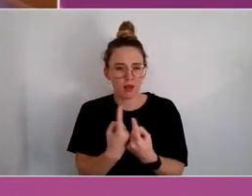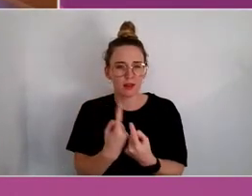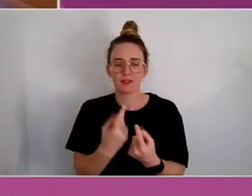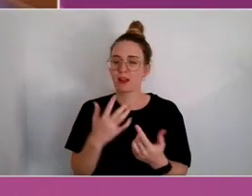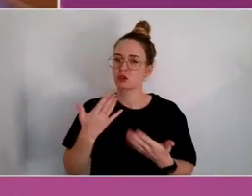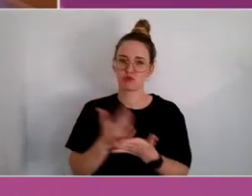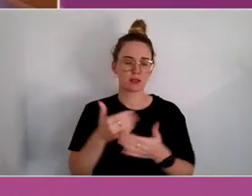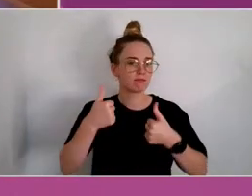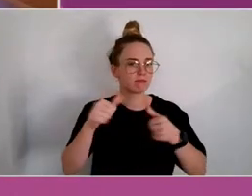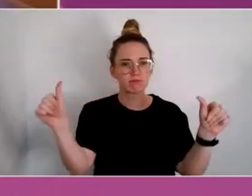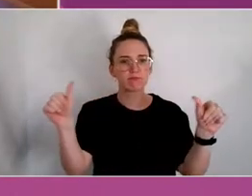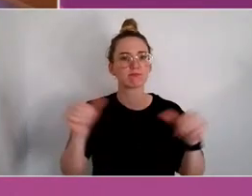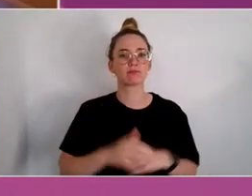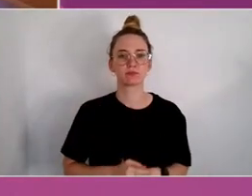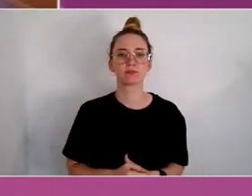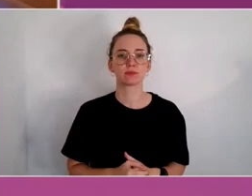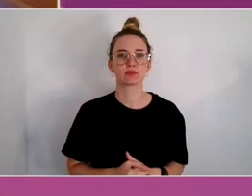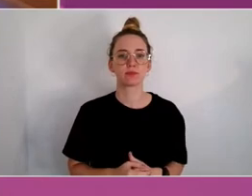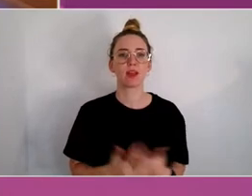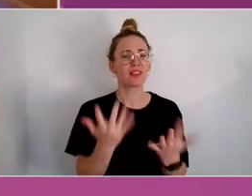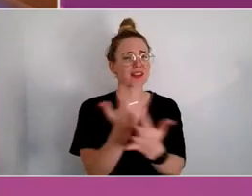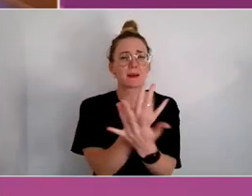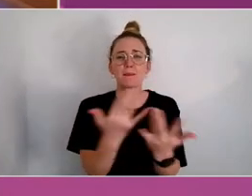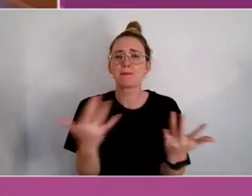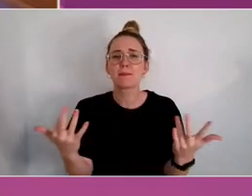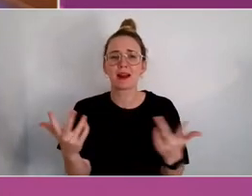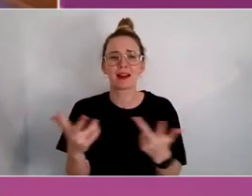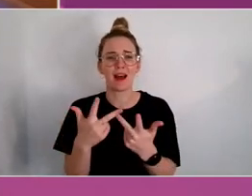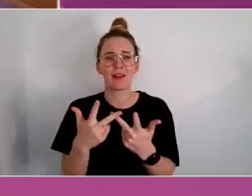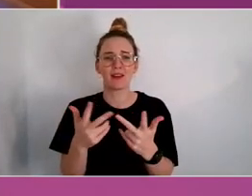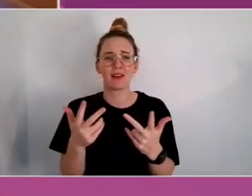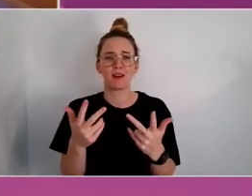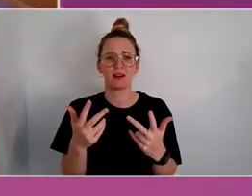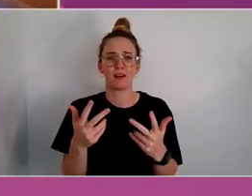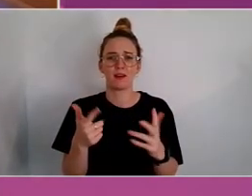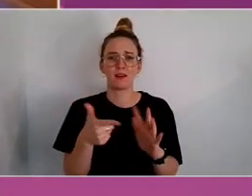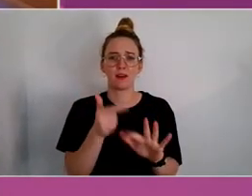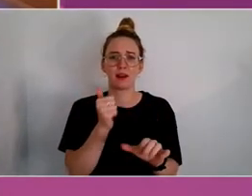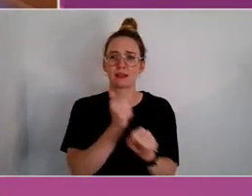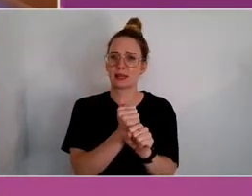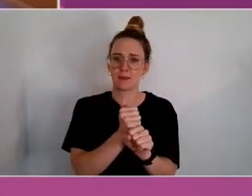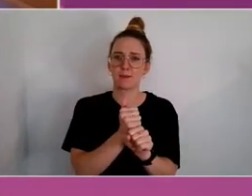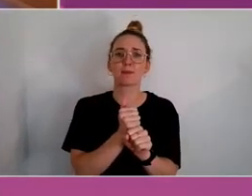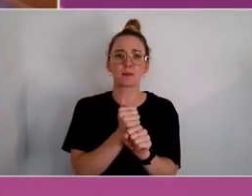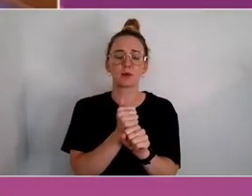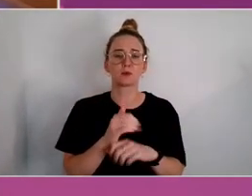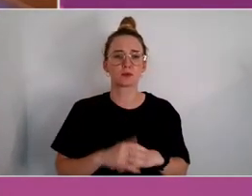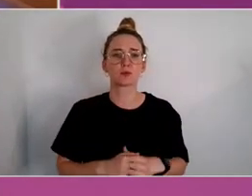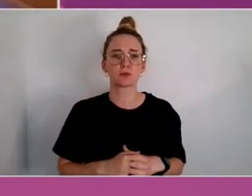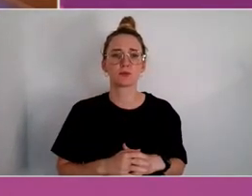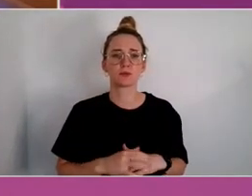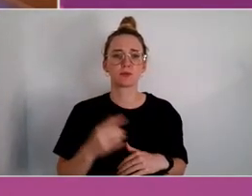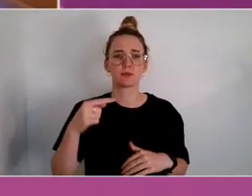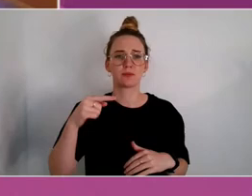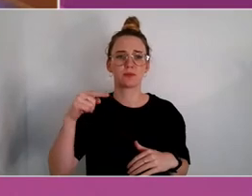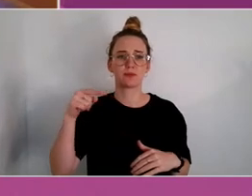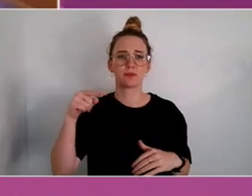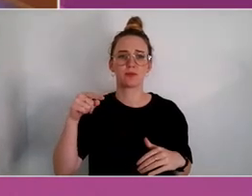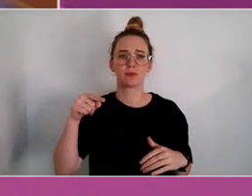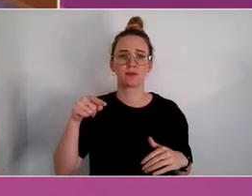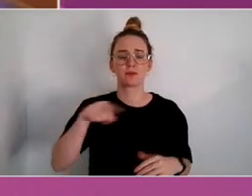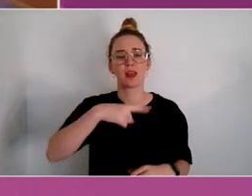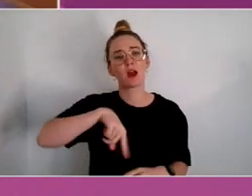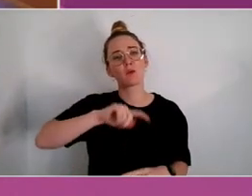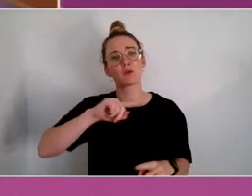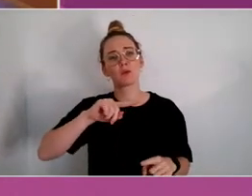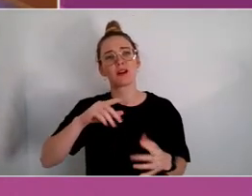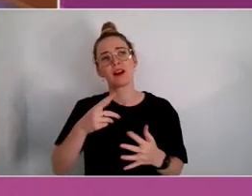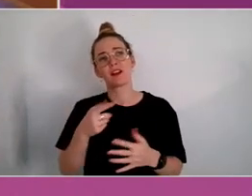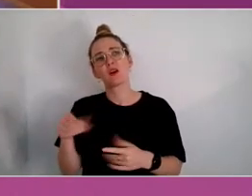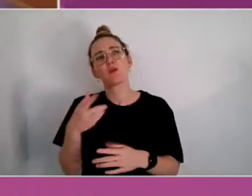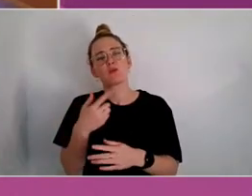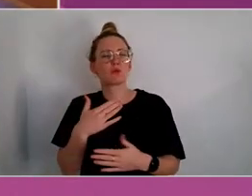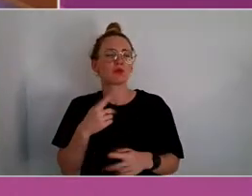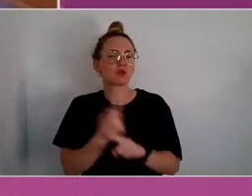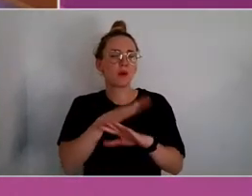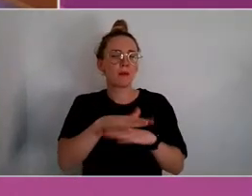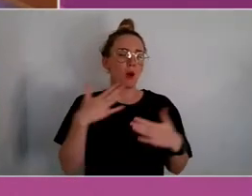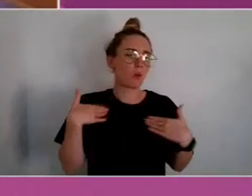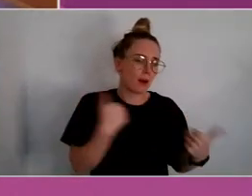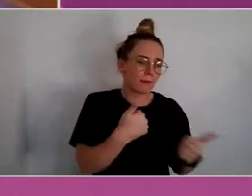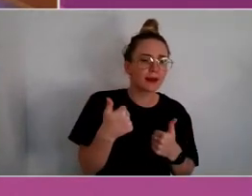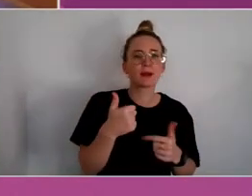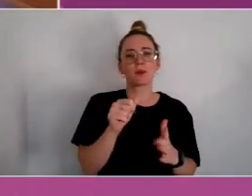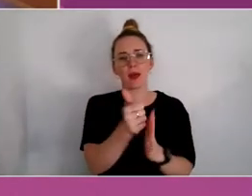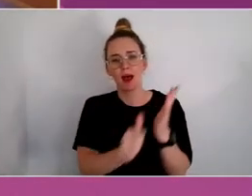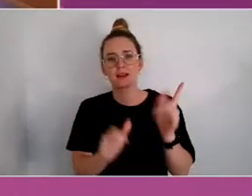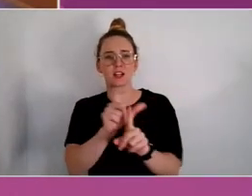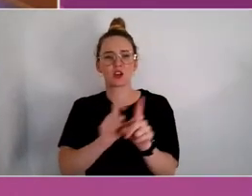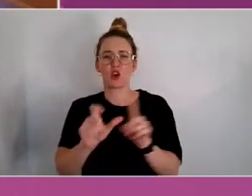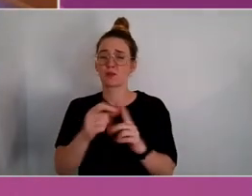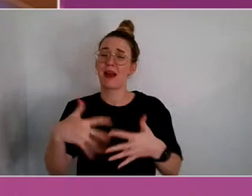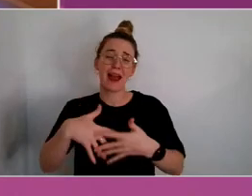there's many other - that will for heal outcomes and wellbeing through arts